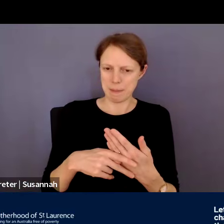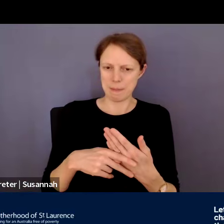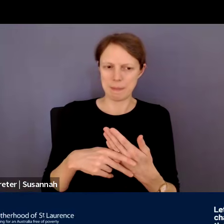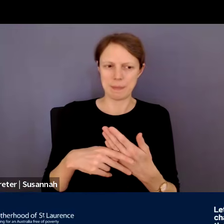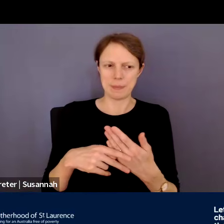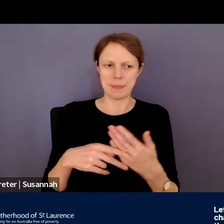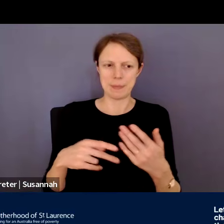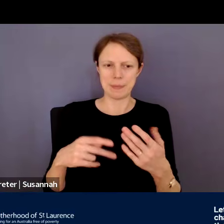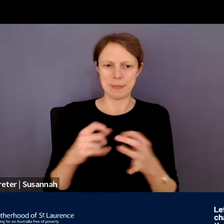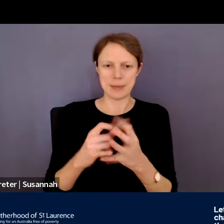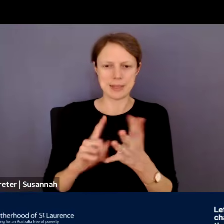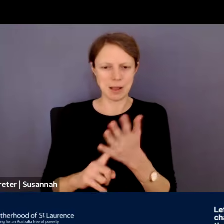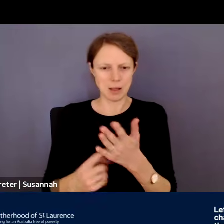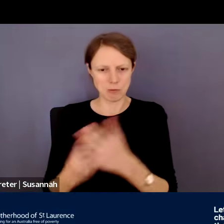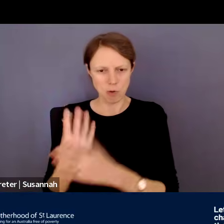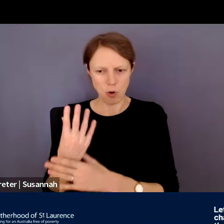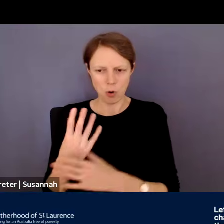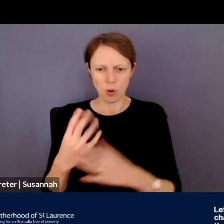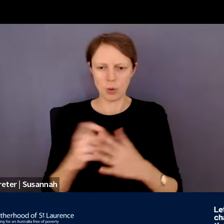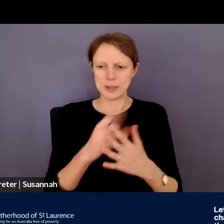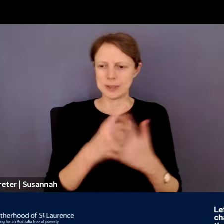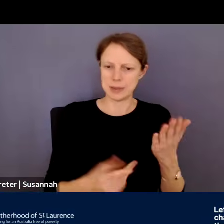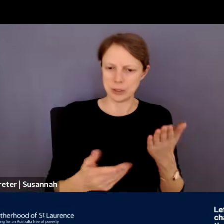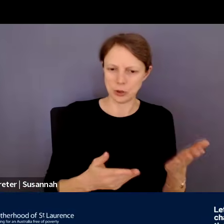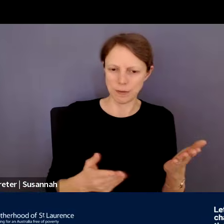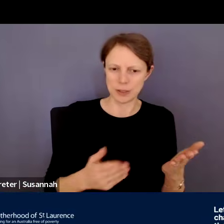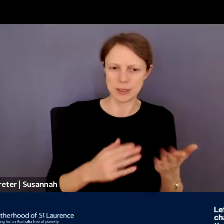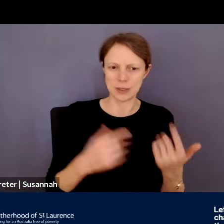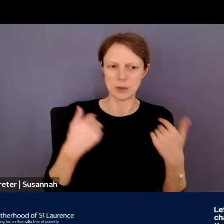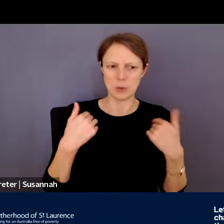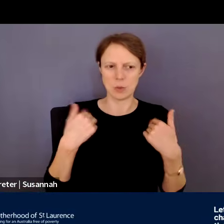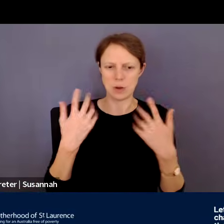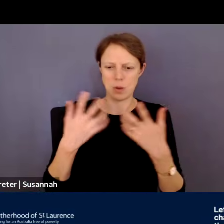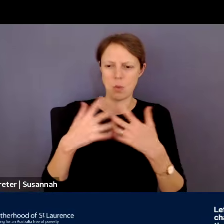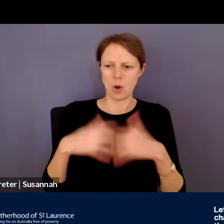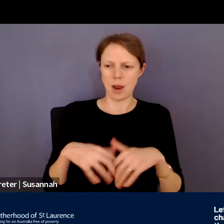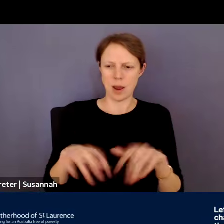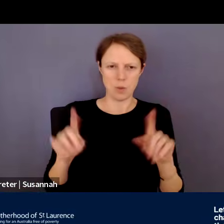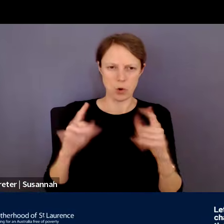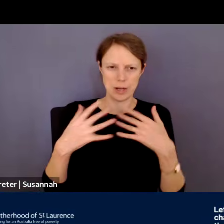Grow and so we are working up what integration in place can look like across those three services,